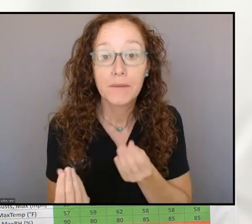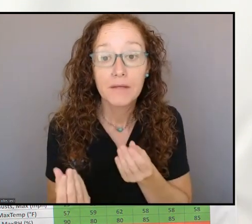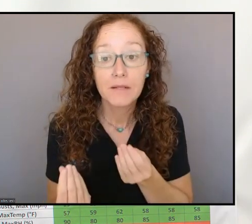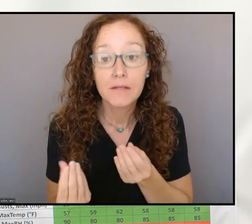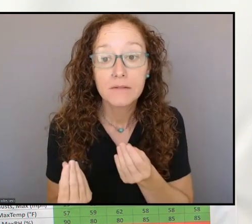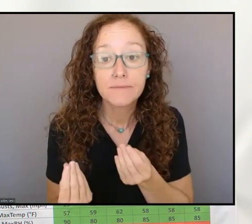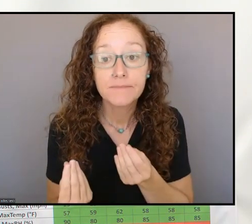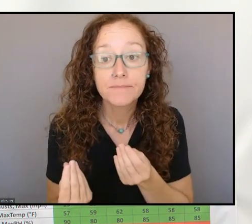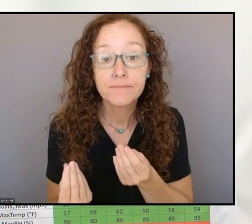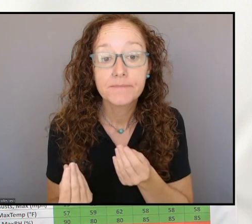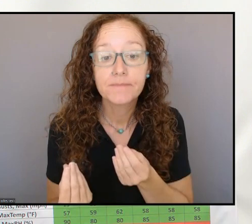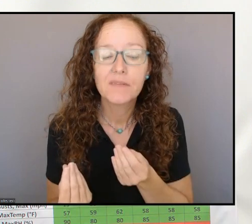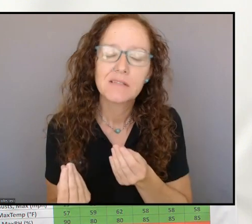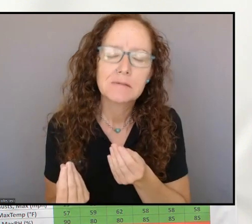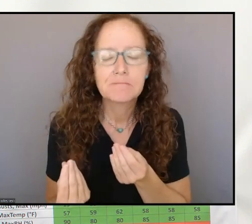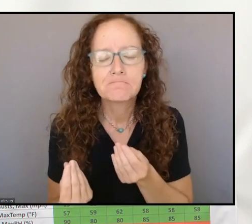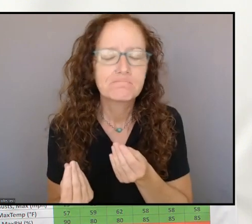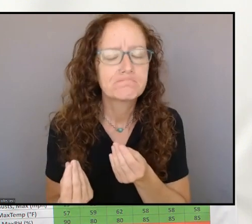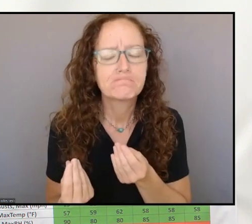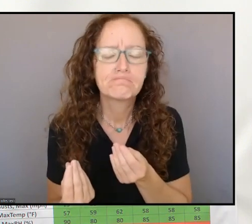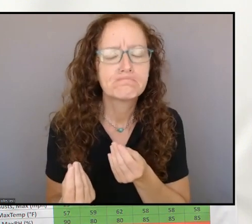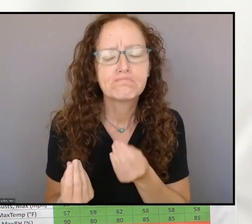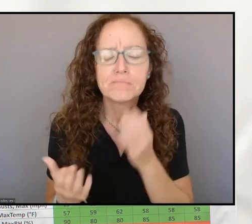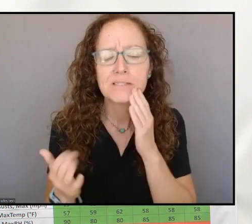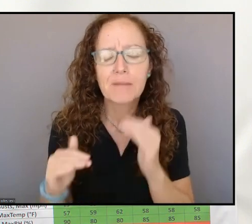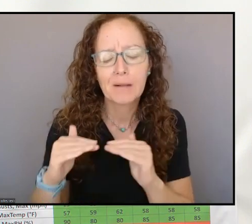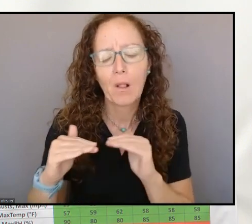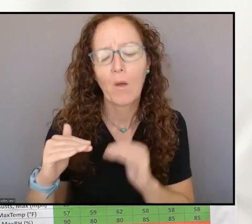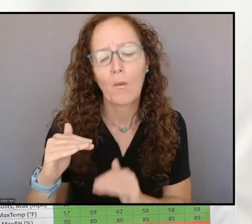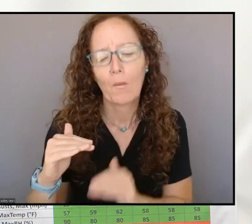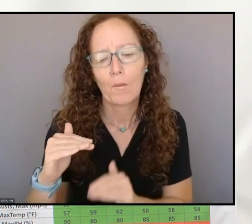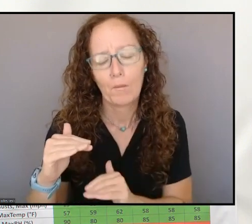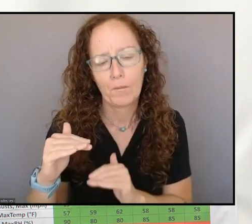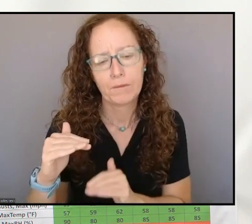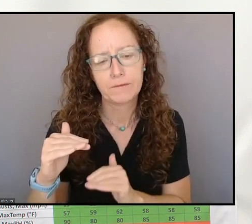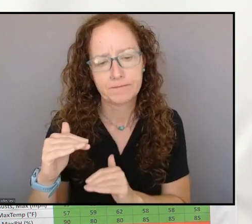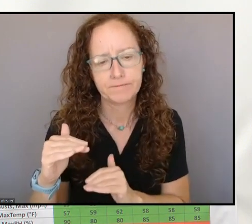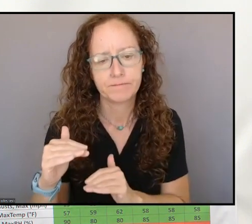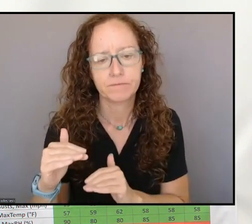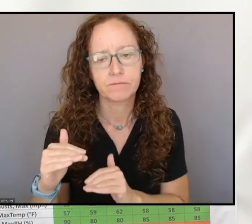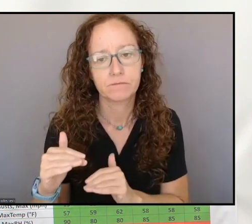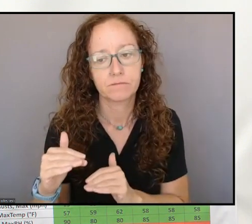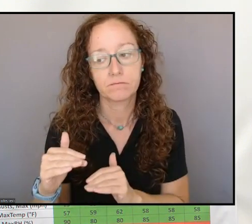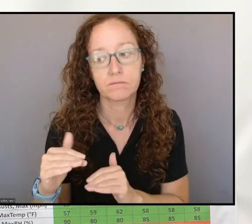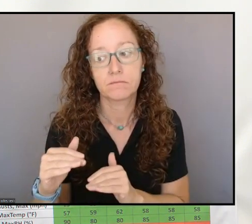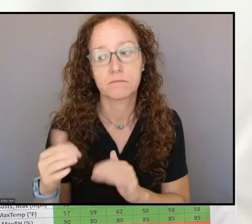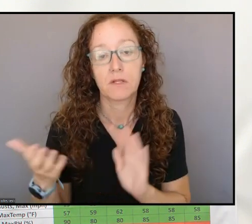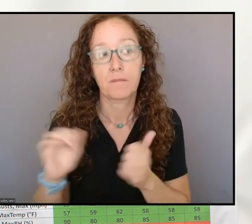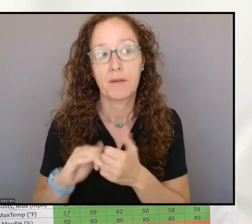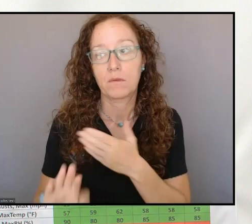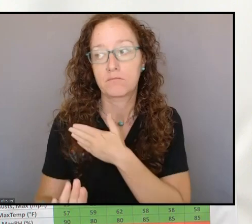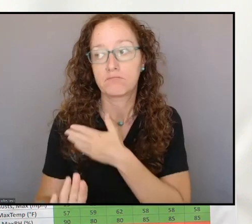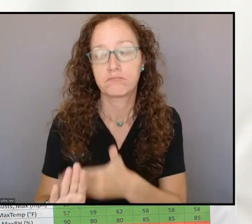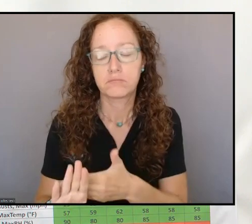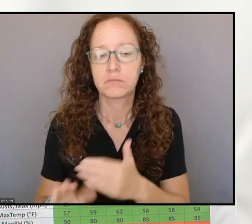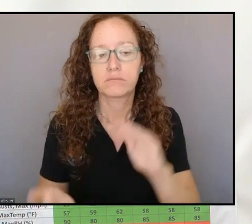humidity values. Lower than what we have-- I should say lower than what we have seen. But really not too concerning in terms of you